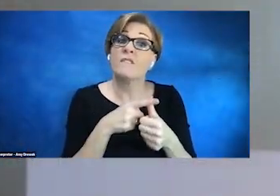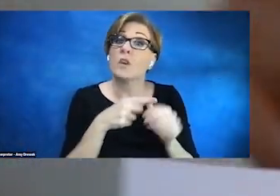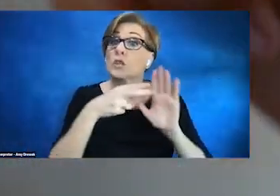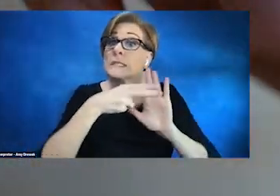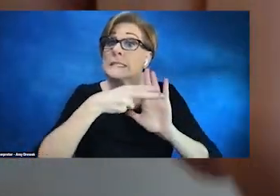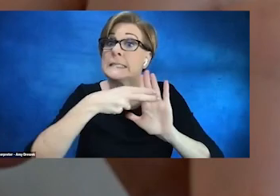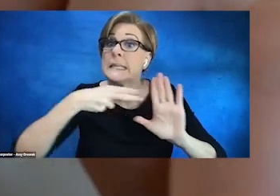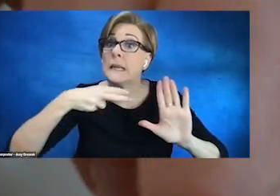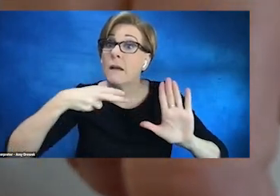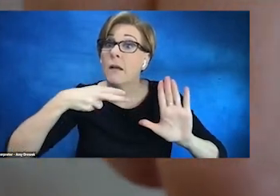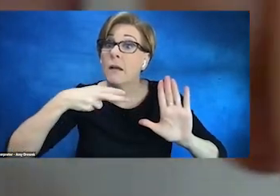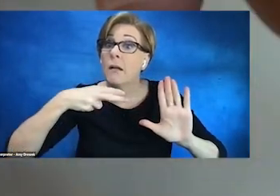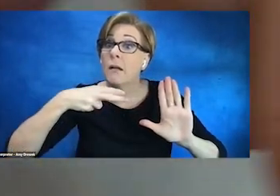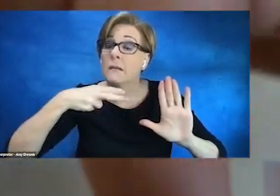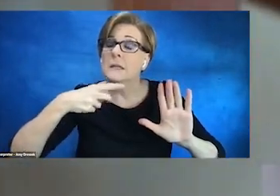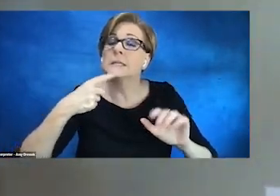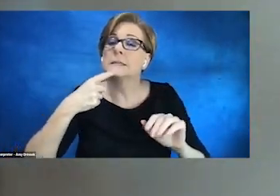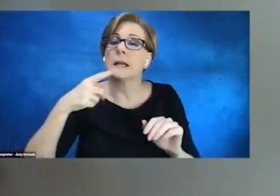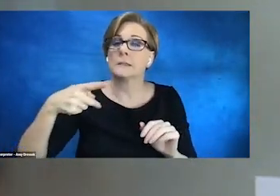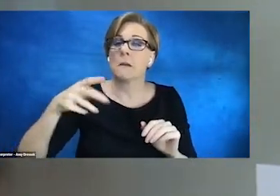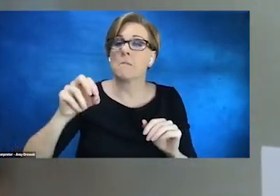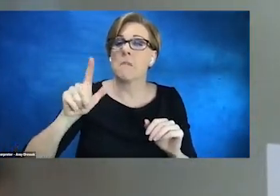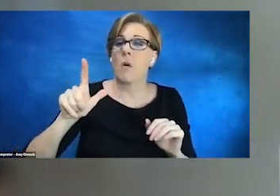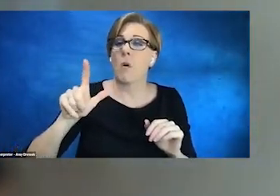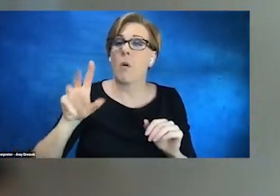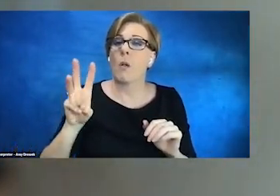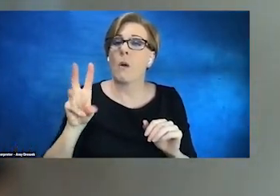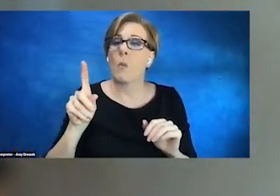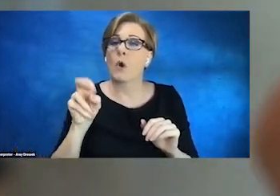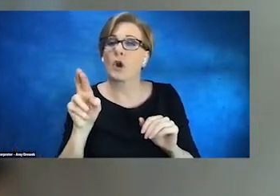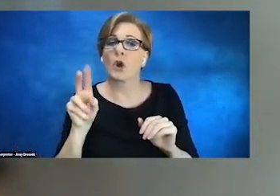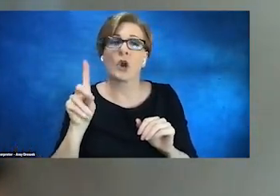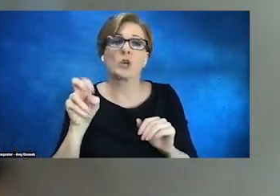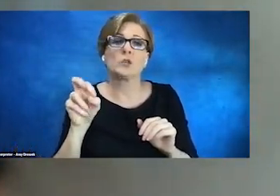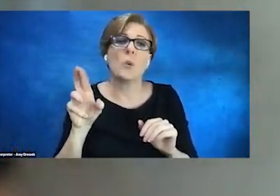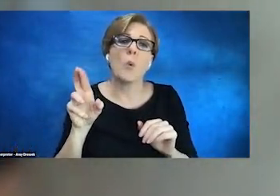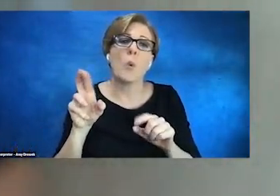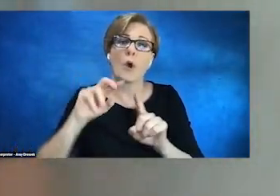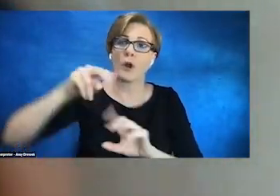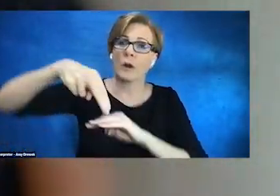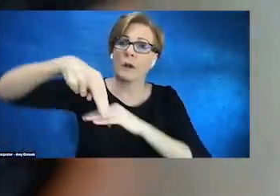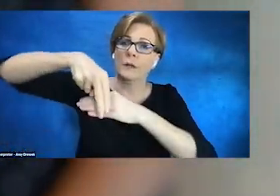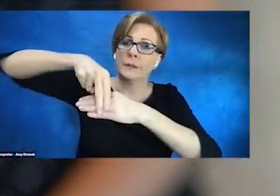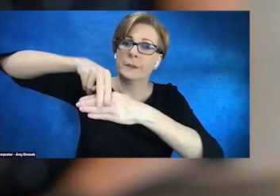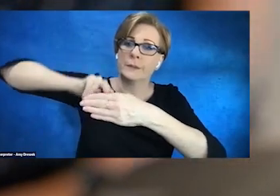this first seal right here will say our poll worker door so this is our poll worker door